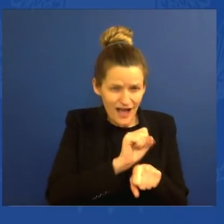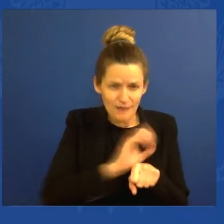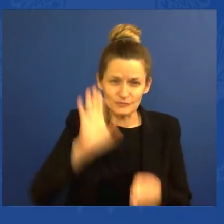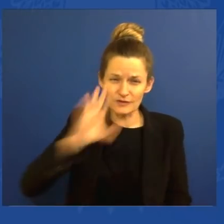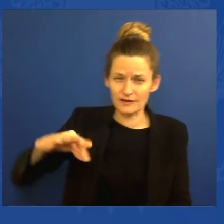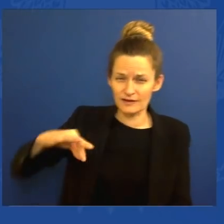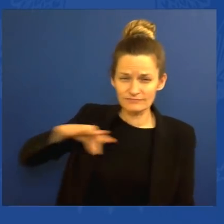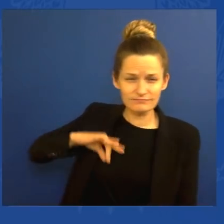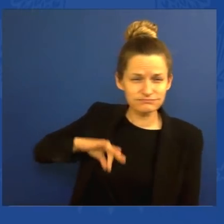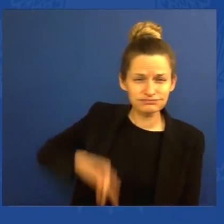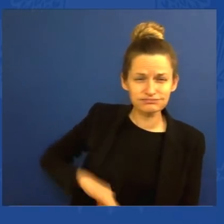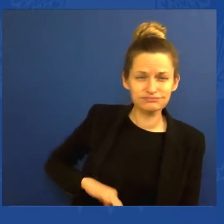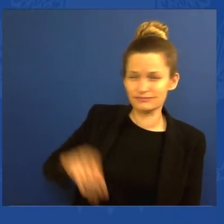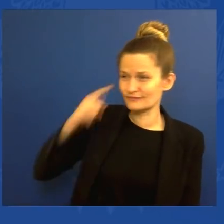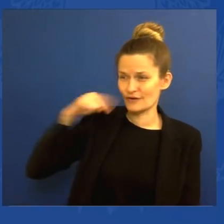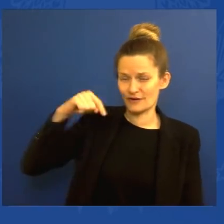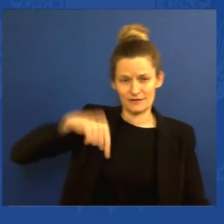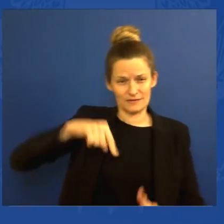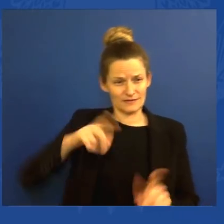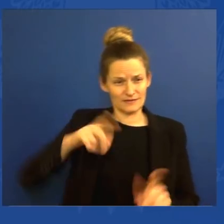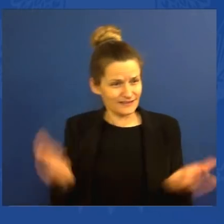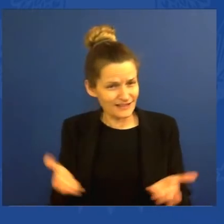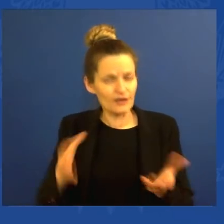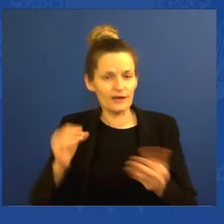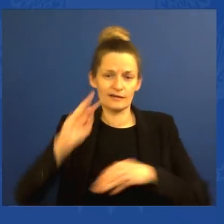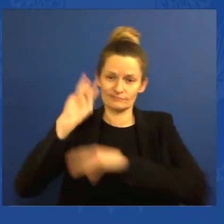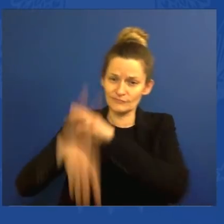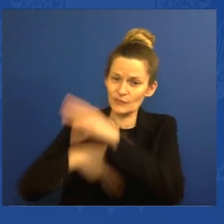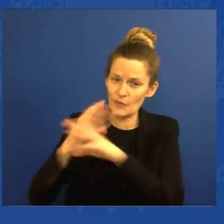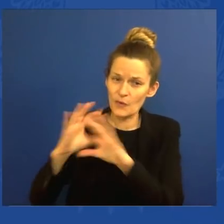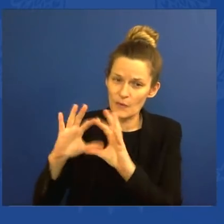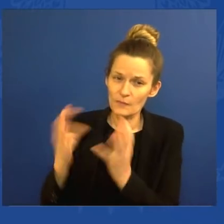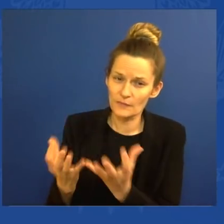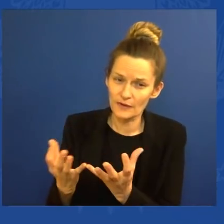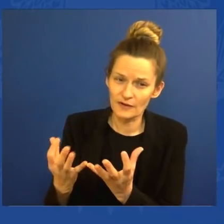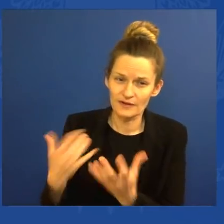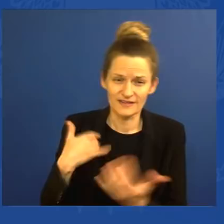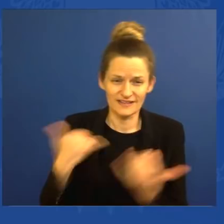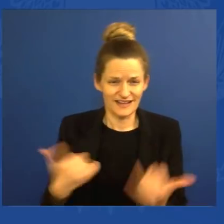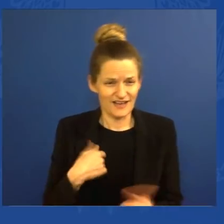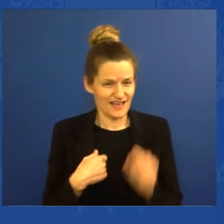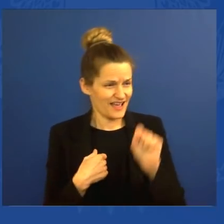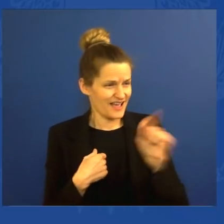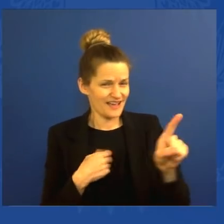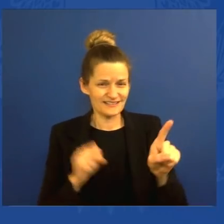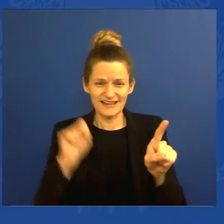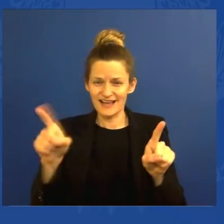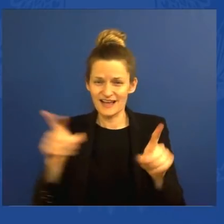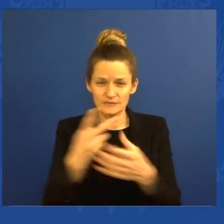to work out the differences between their ver- -- two versions of this bill and get it to my desk as quickly as you can.